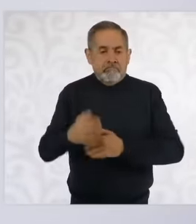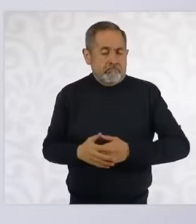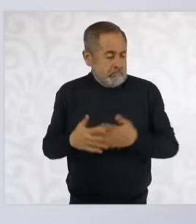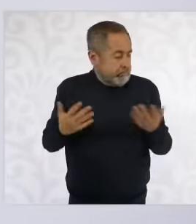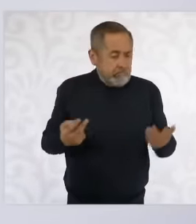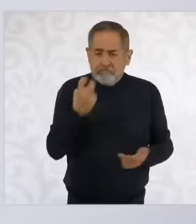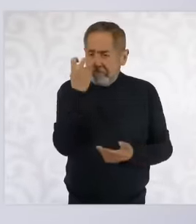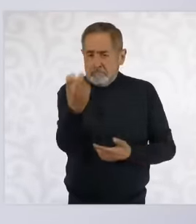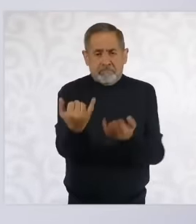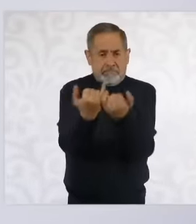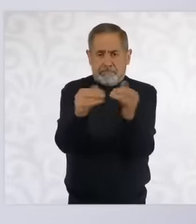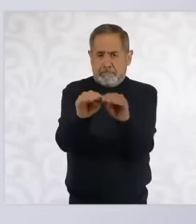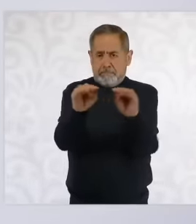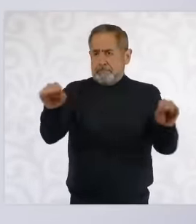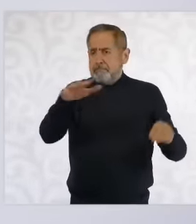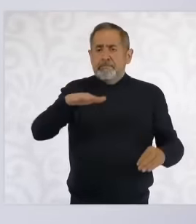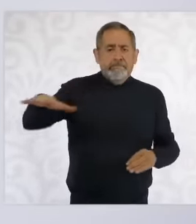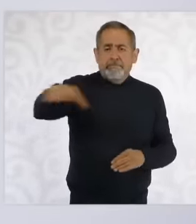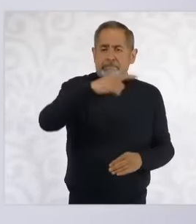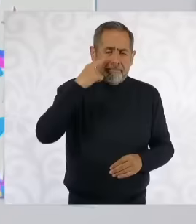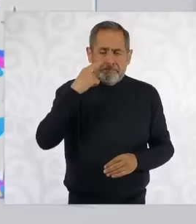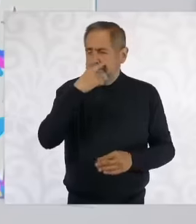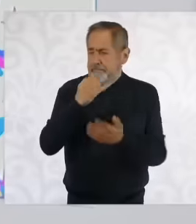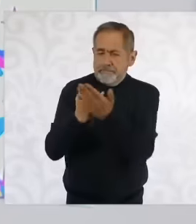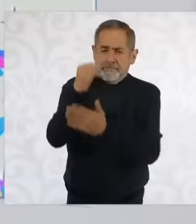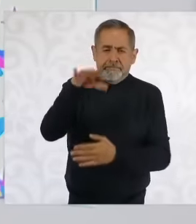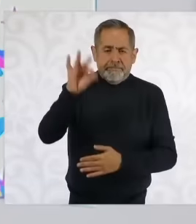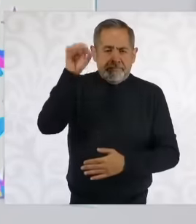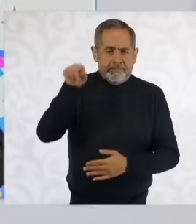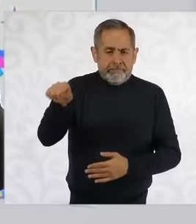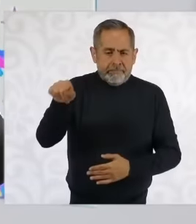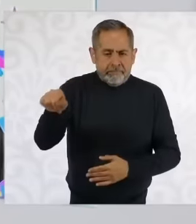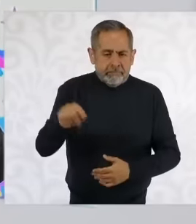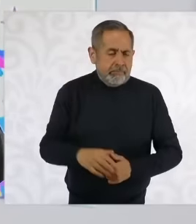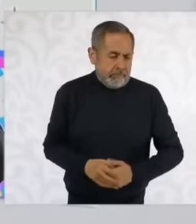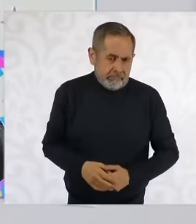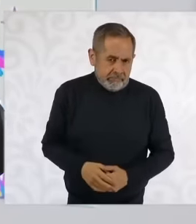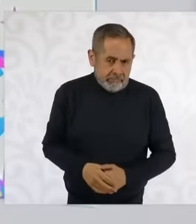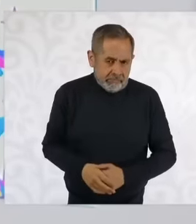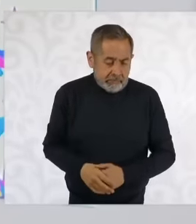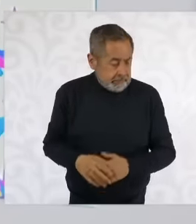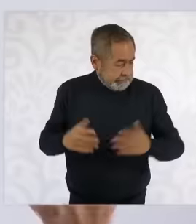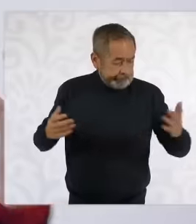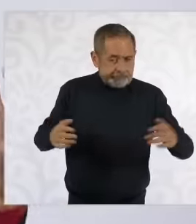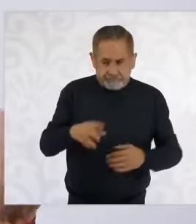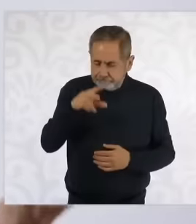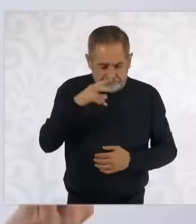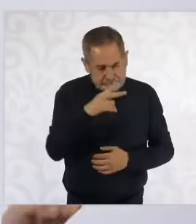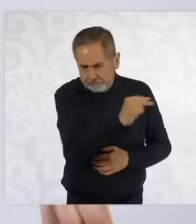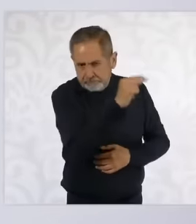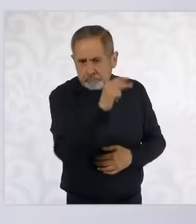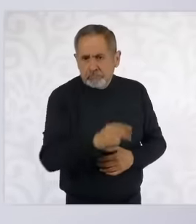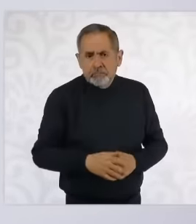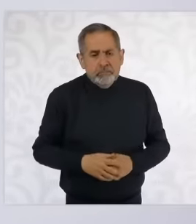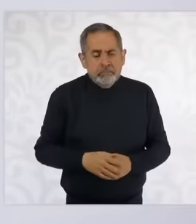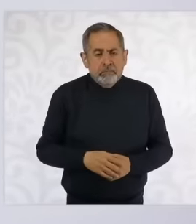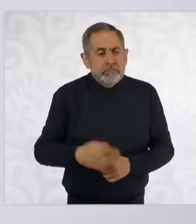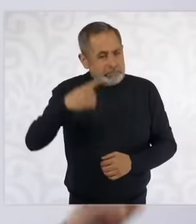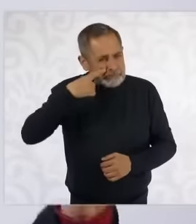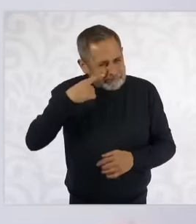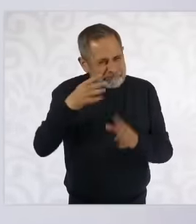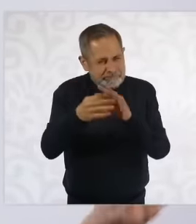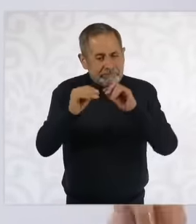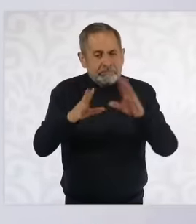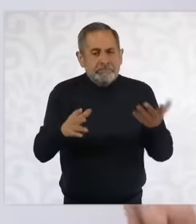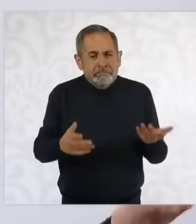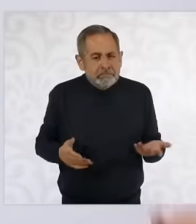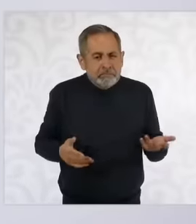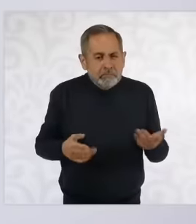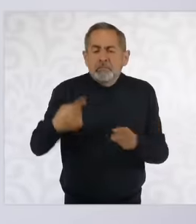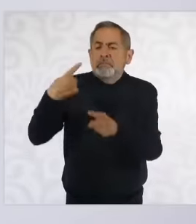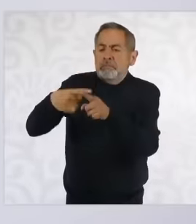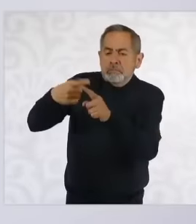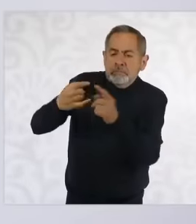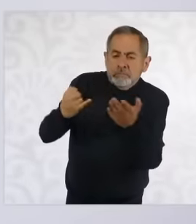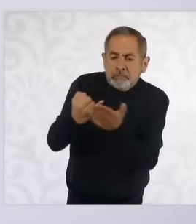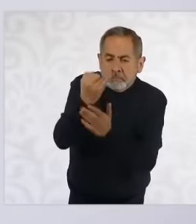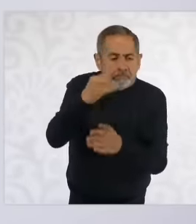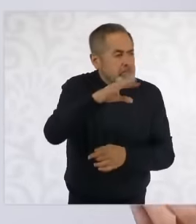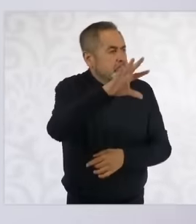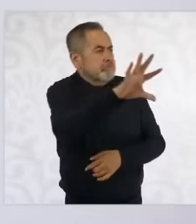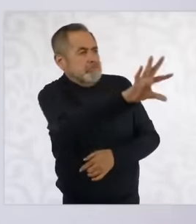Democracy, don't look at the depth Who is going to elect the people of